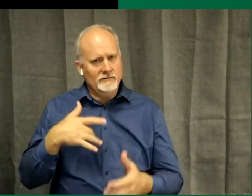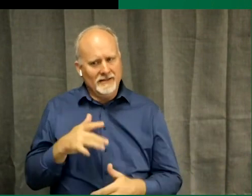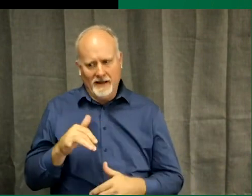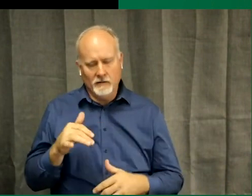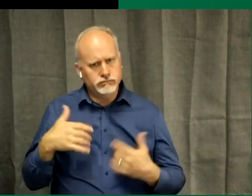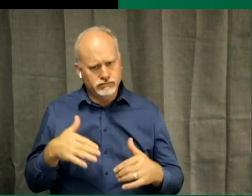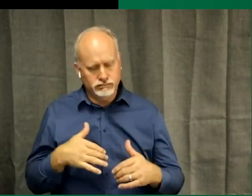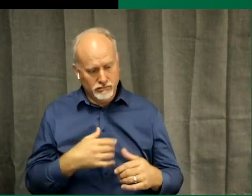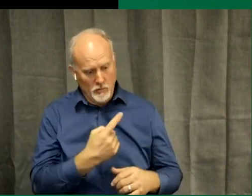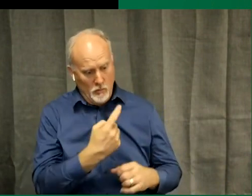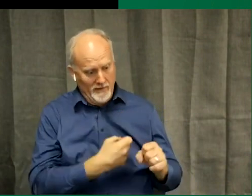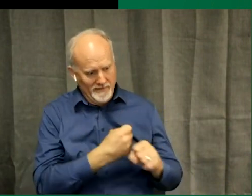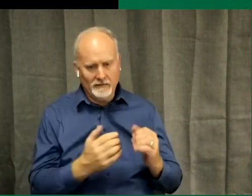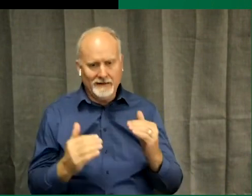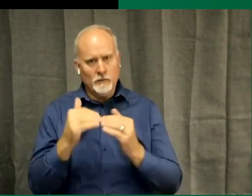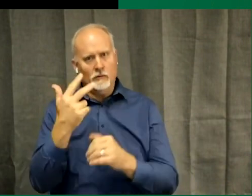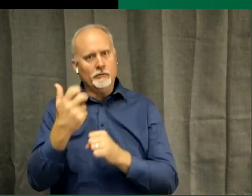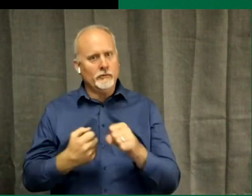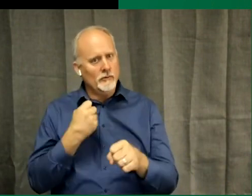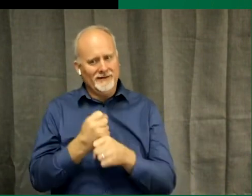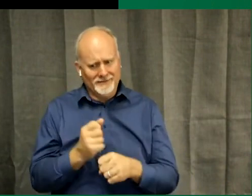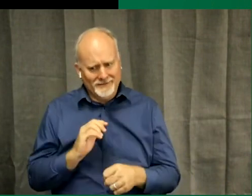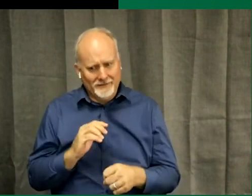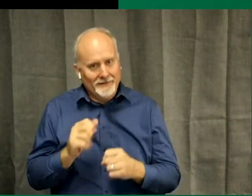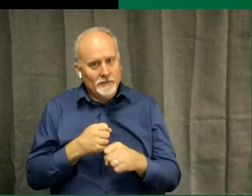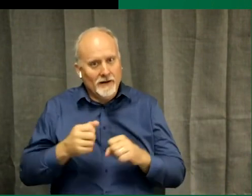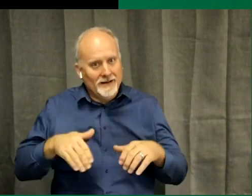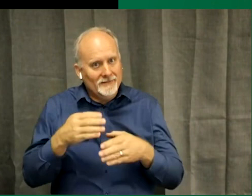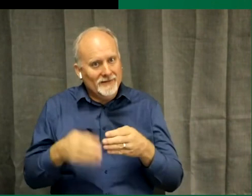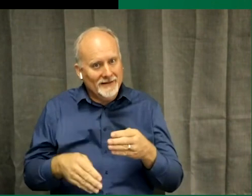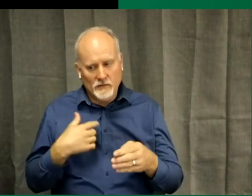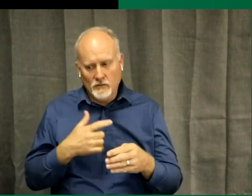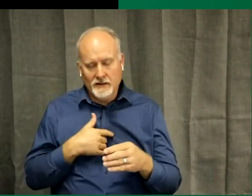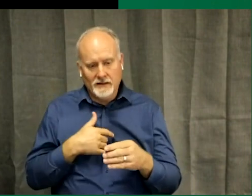in one year and the year isn't even over yet so we've had to deal with transitioning from being